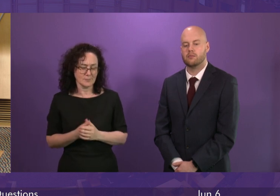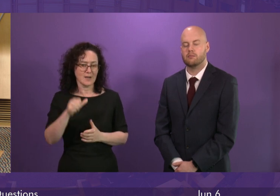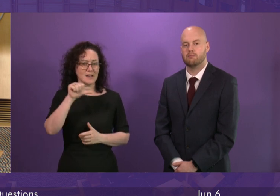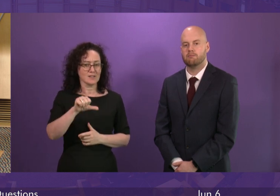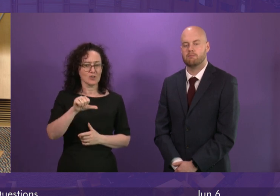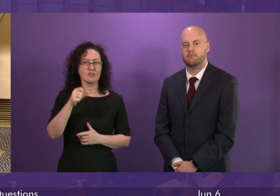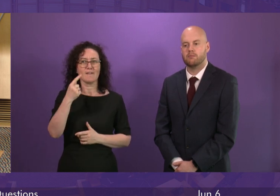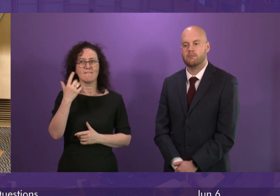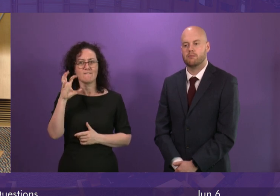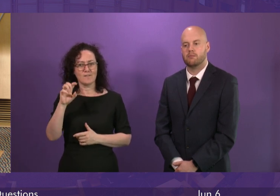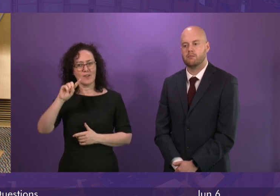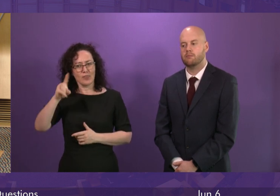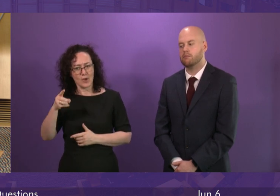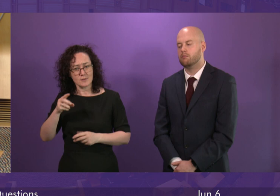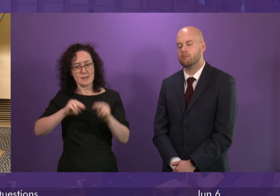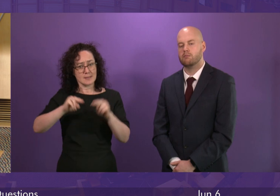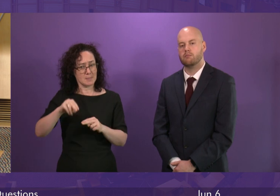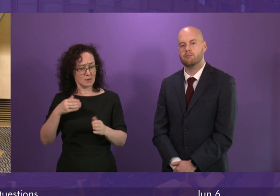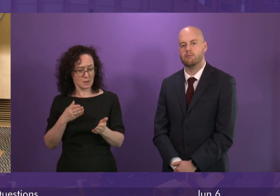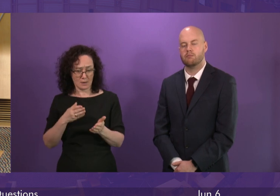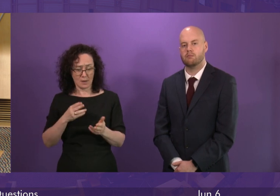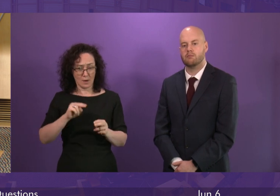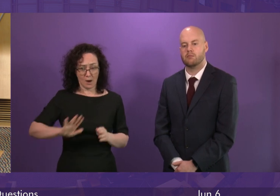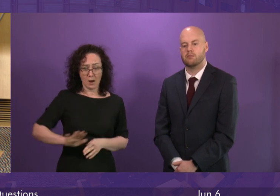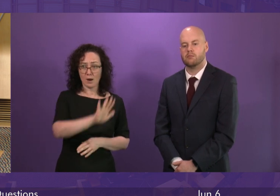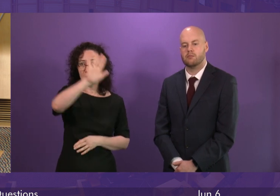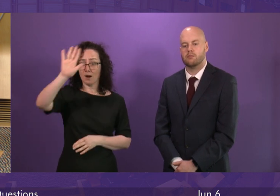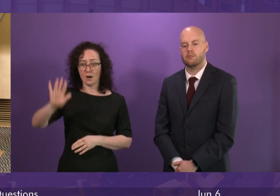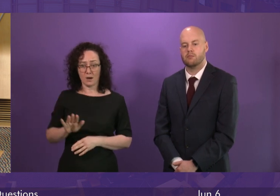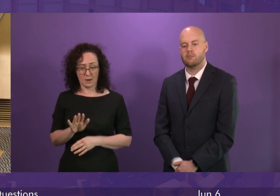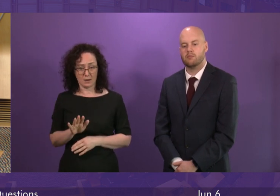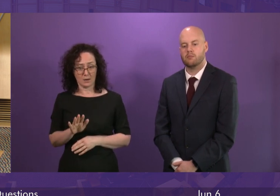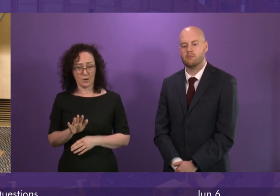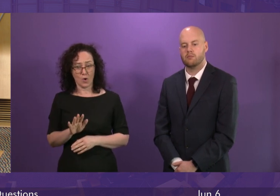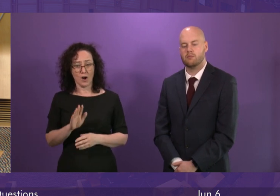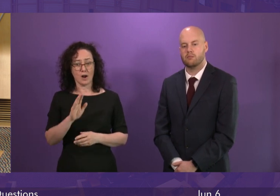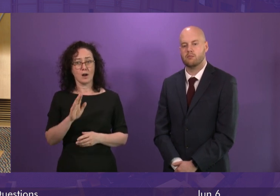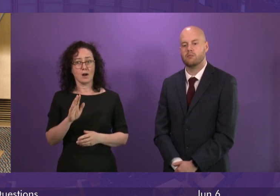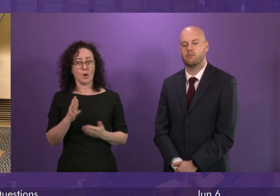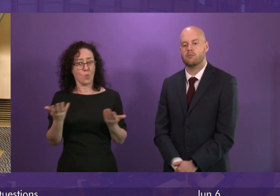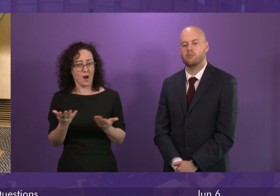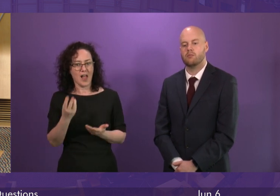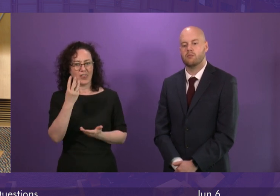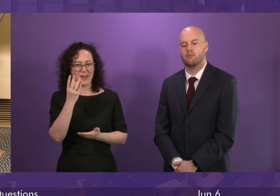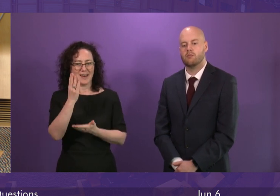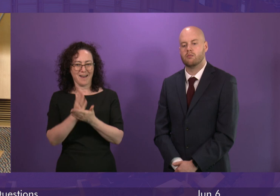undertaken the length and breadth of our country in 3,500 schools in Scotland. That is the